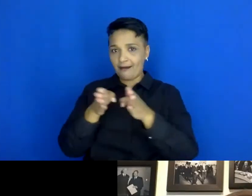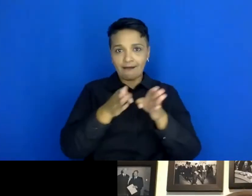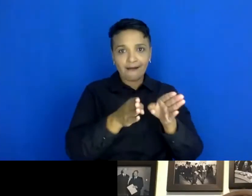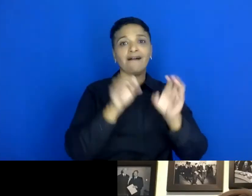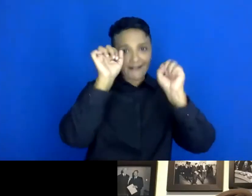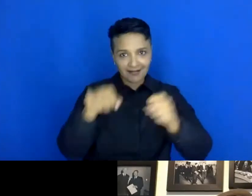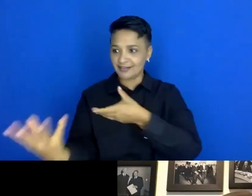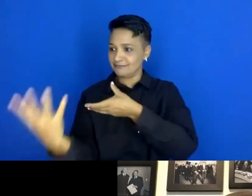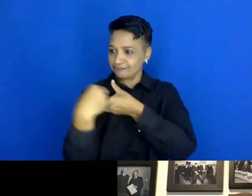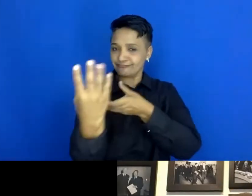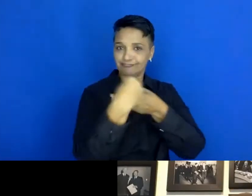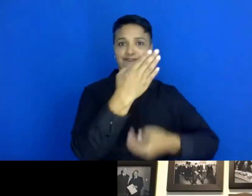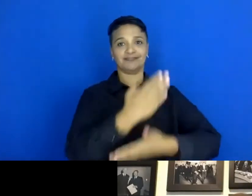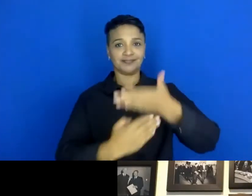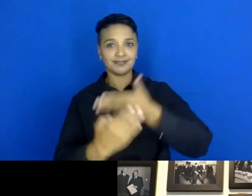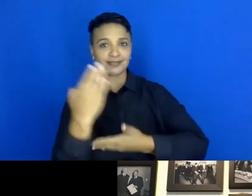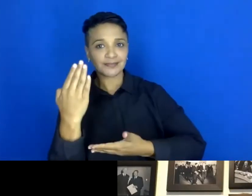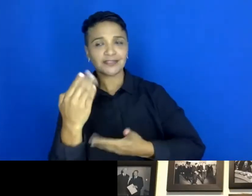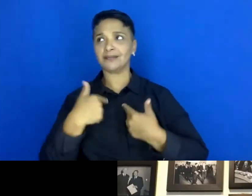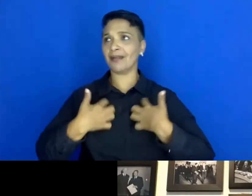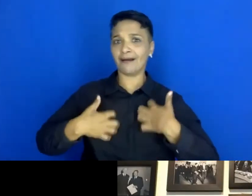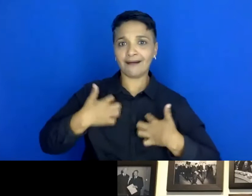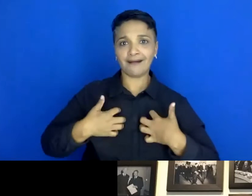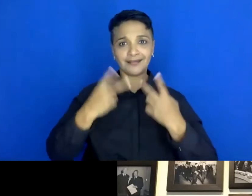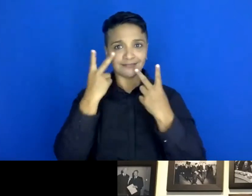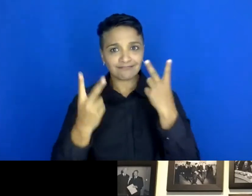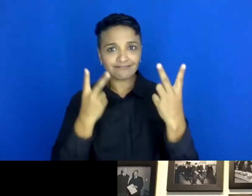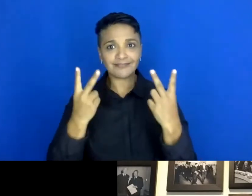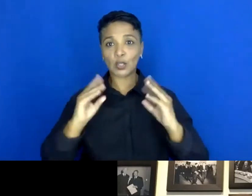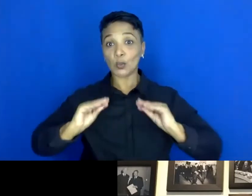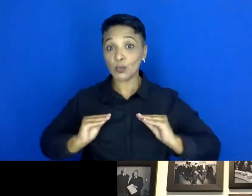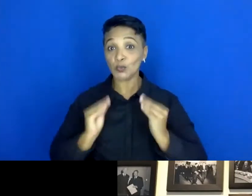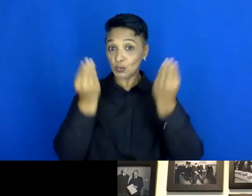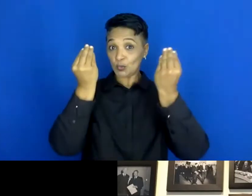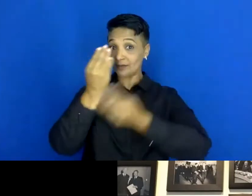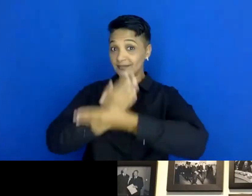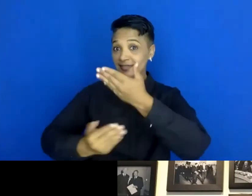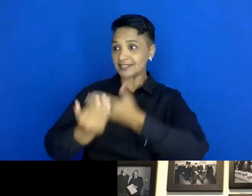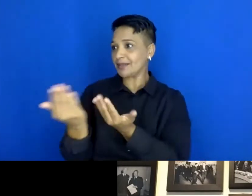me to see the ecosoc youth forum opening its doors to young people with disabilities and our allies